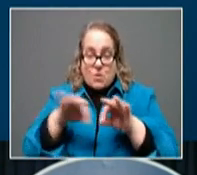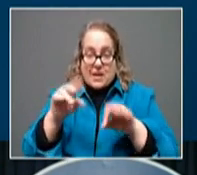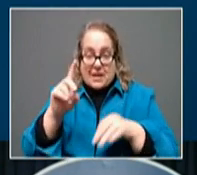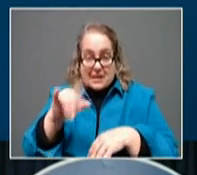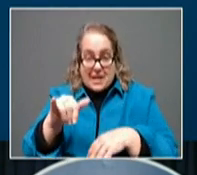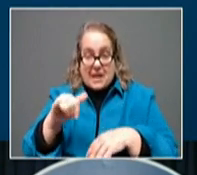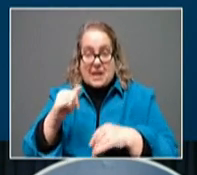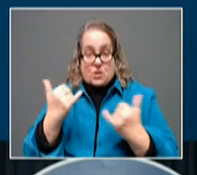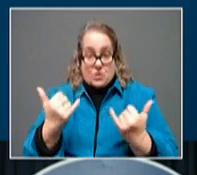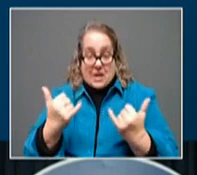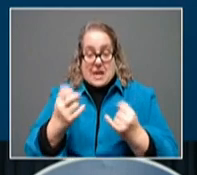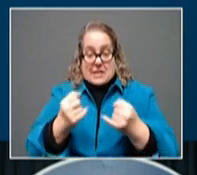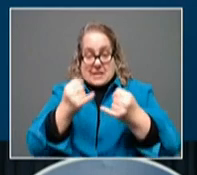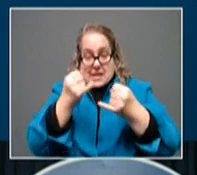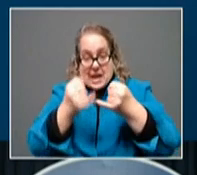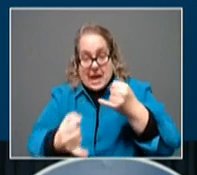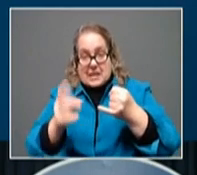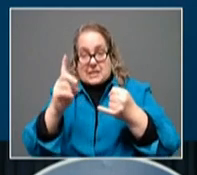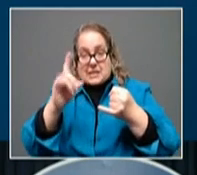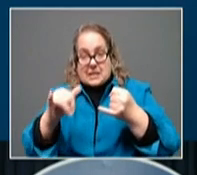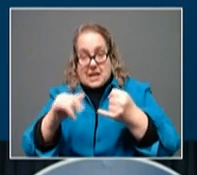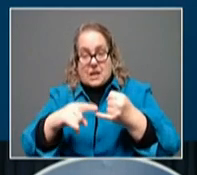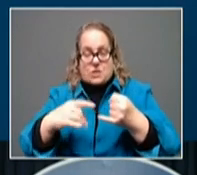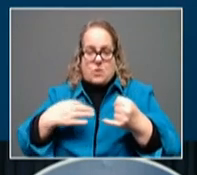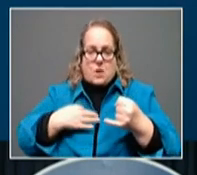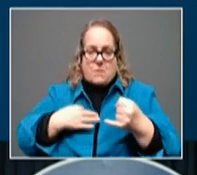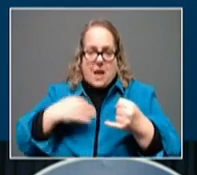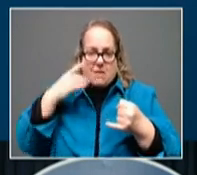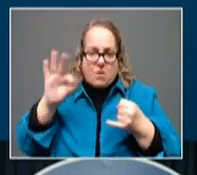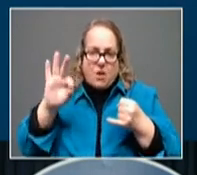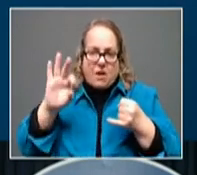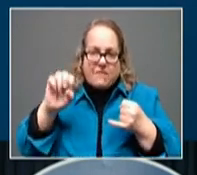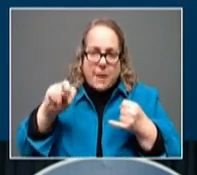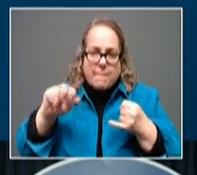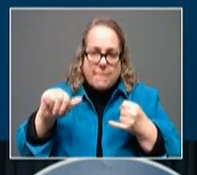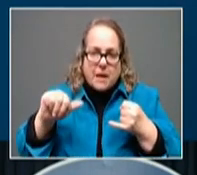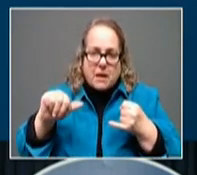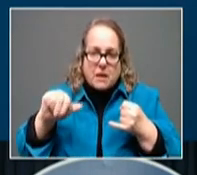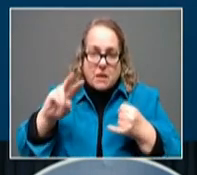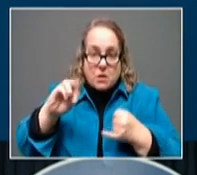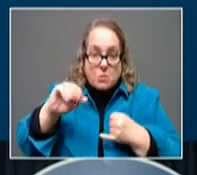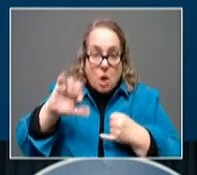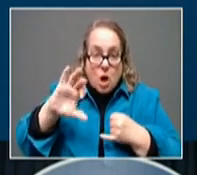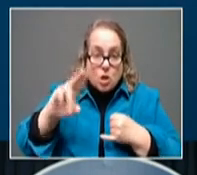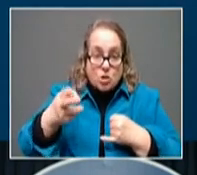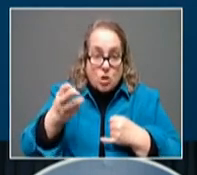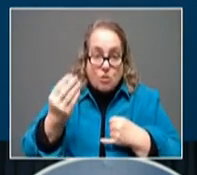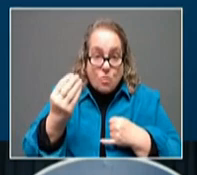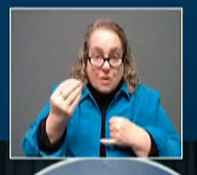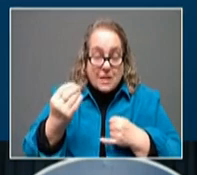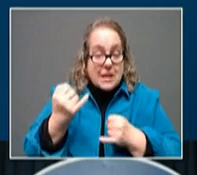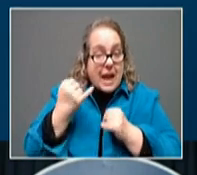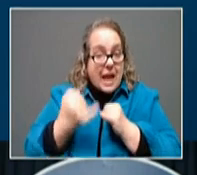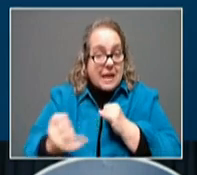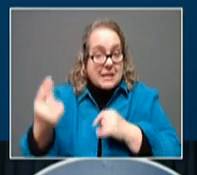apply for fema. Today, March 14 is the last day to apply for fema. You can